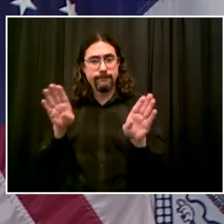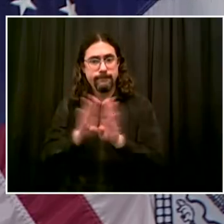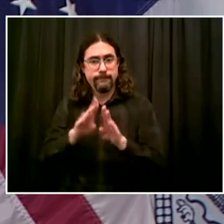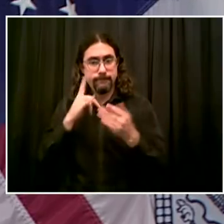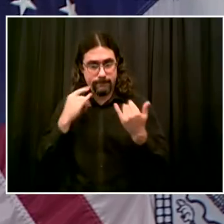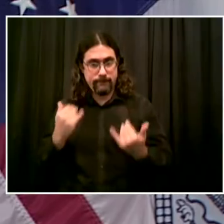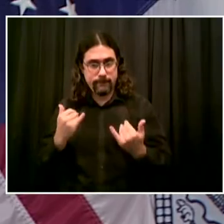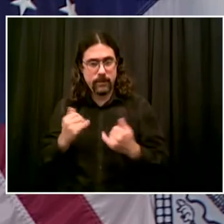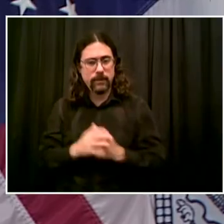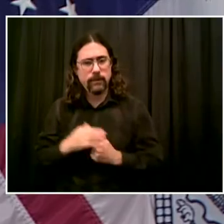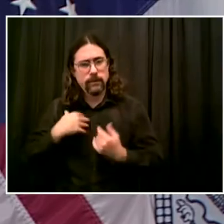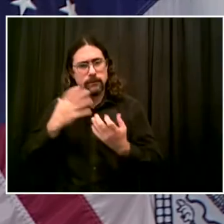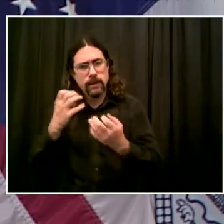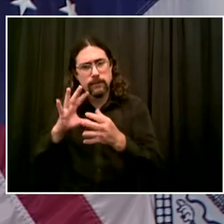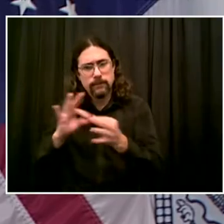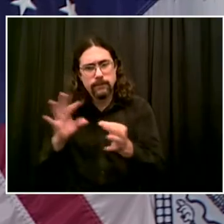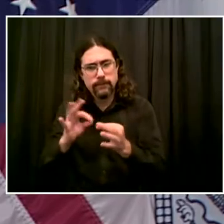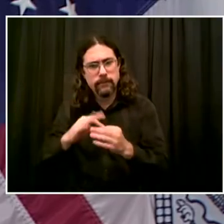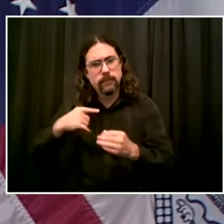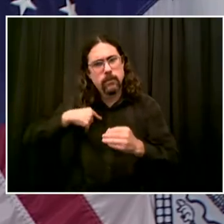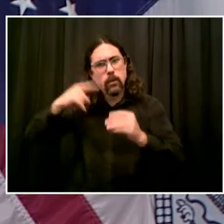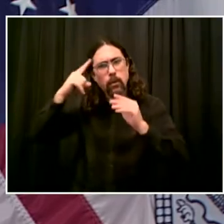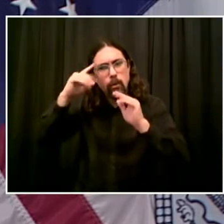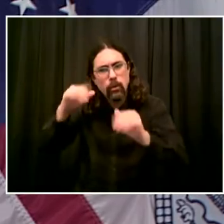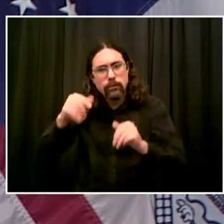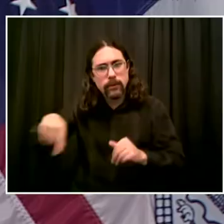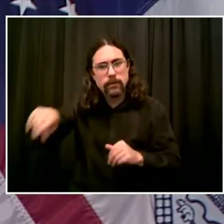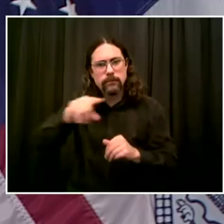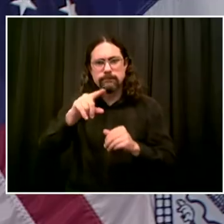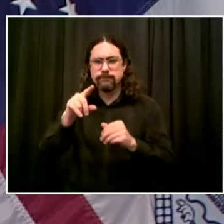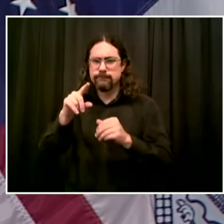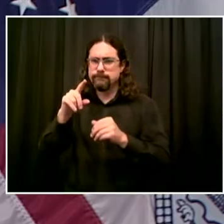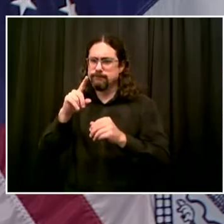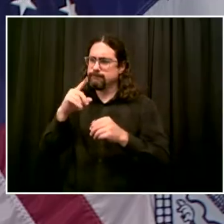FOCUS ON WHAT HAS BEEN SO MUCH